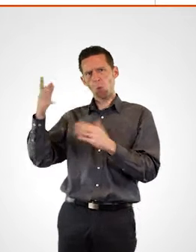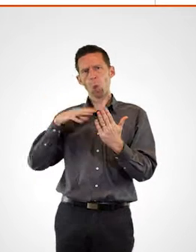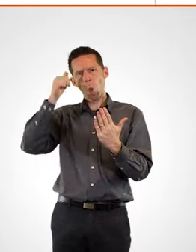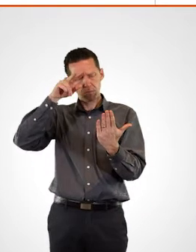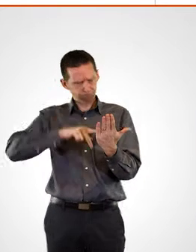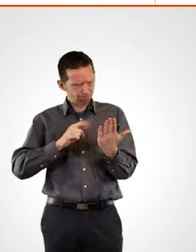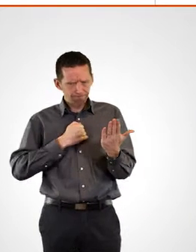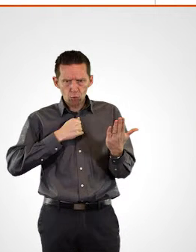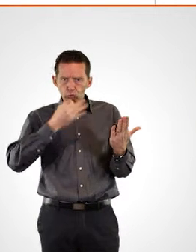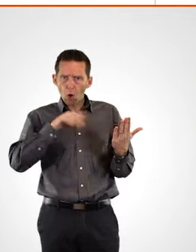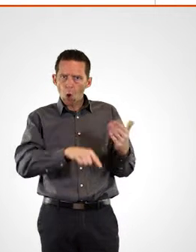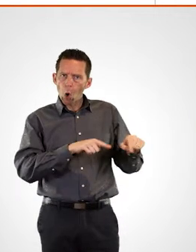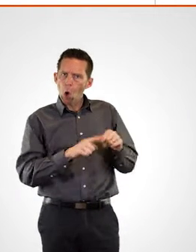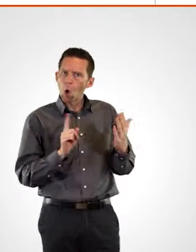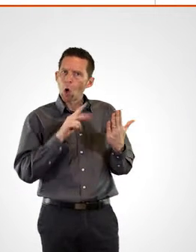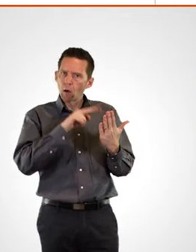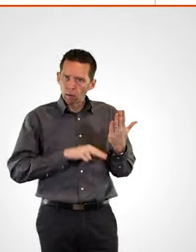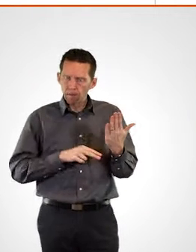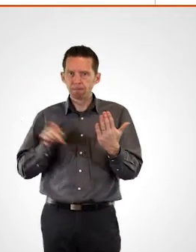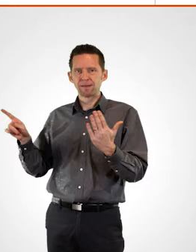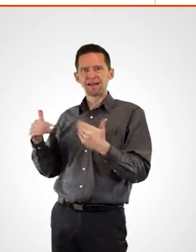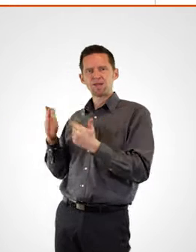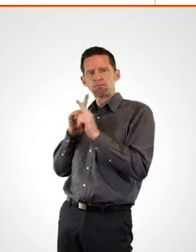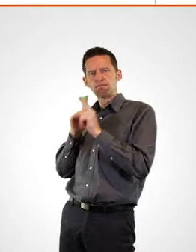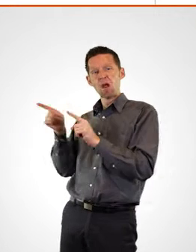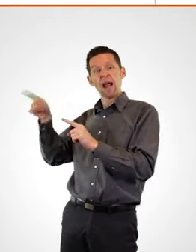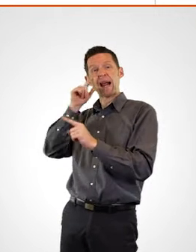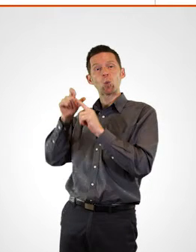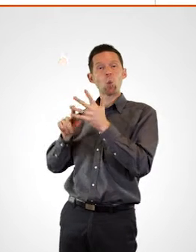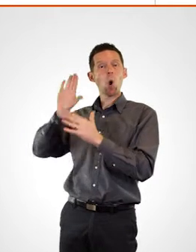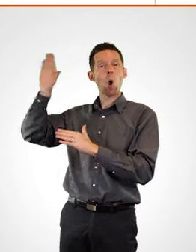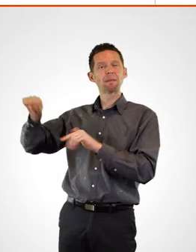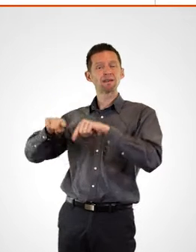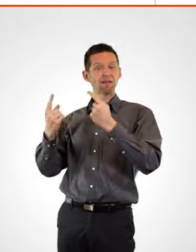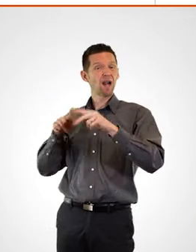of what their children are learning and it provides guidance for activities that parents can do at home,